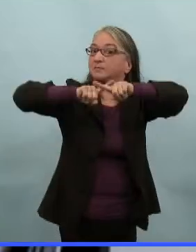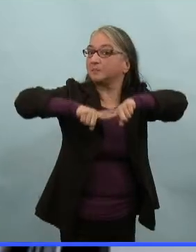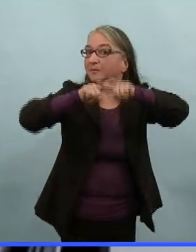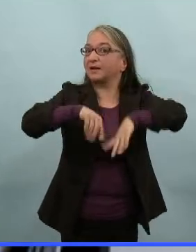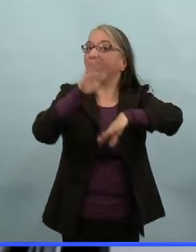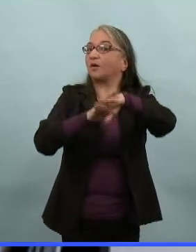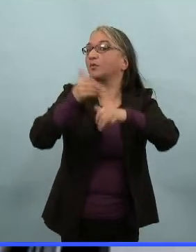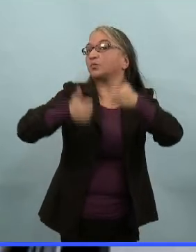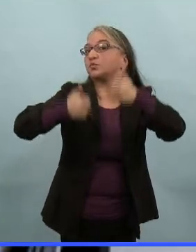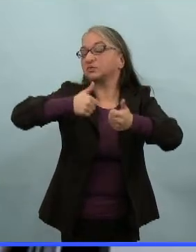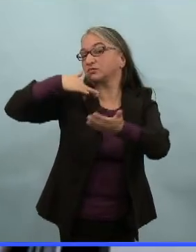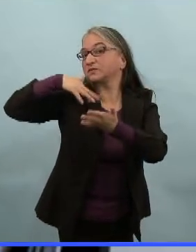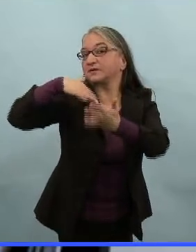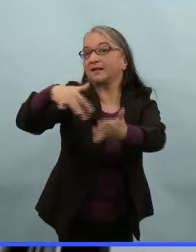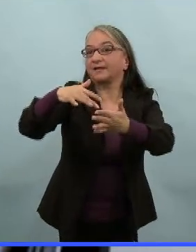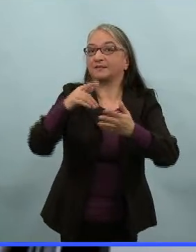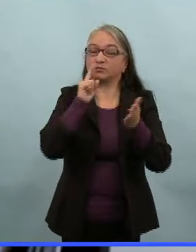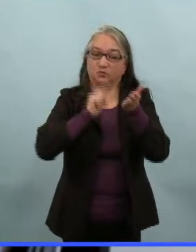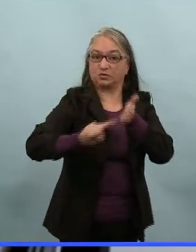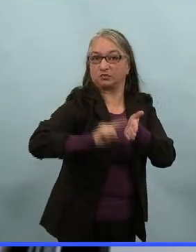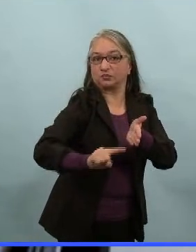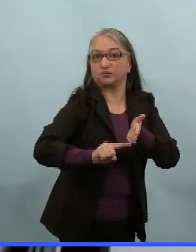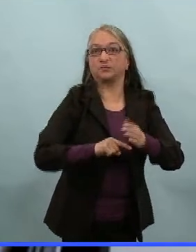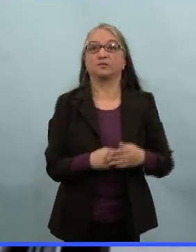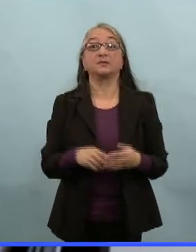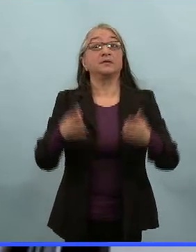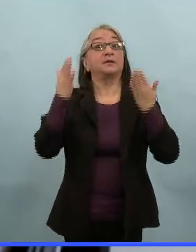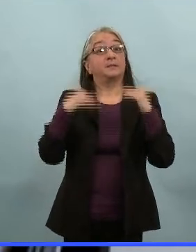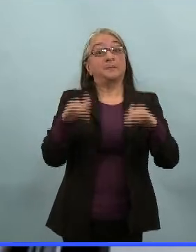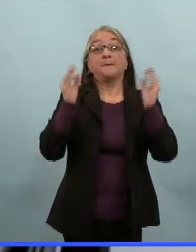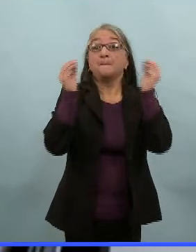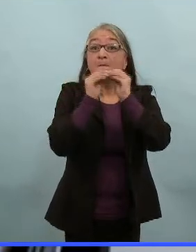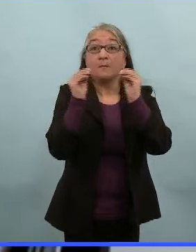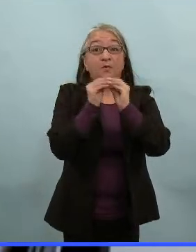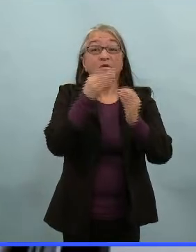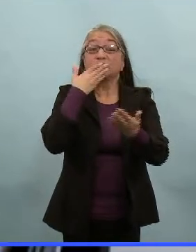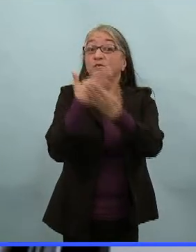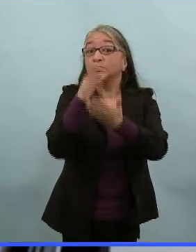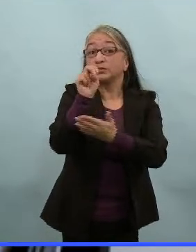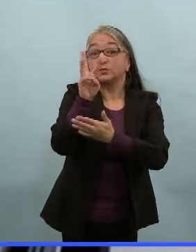there is more good news omicron is less likely to cause severe disease than delta